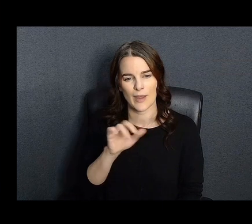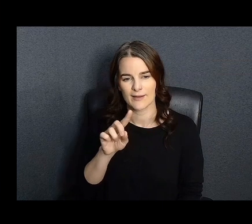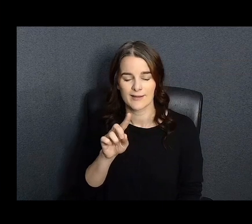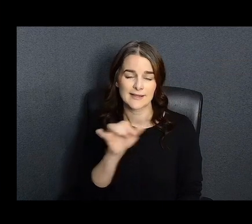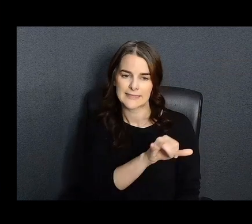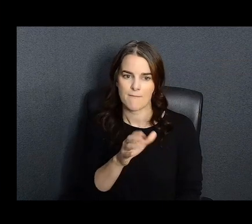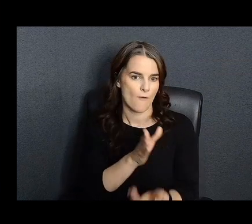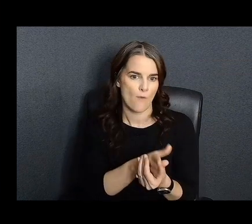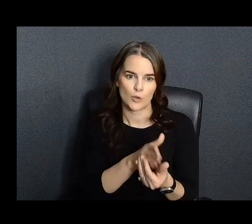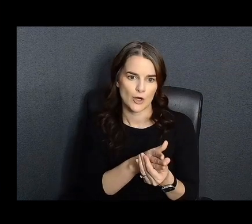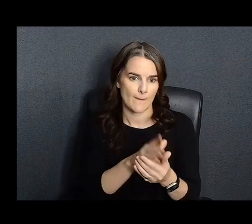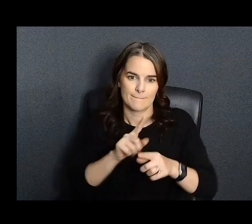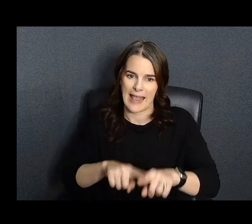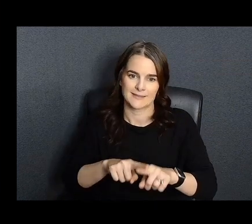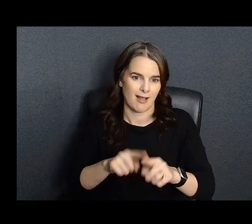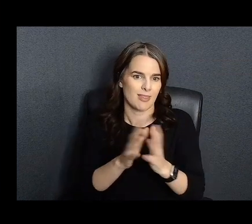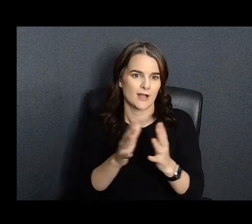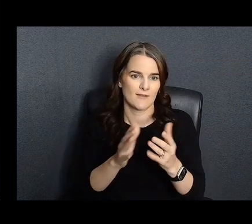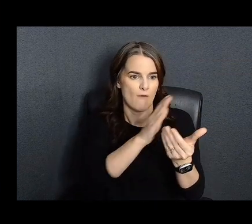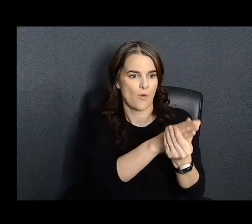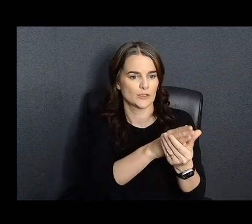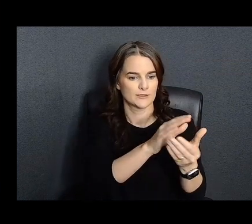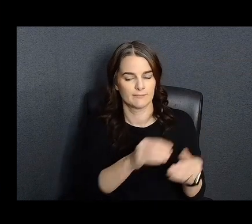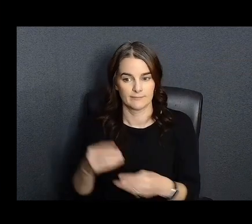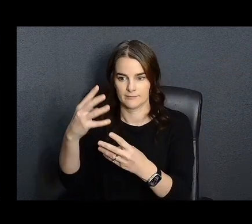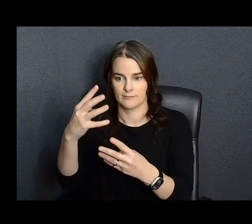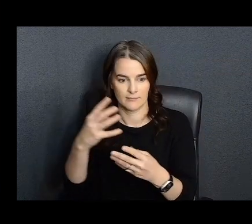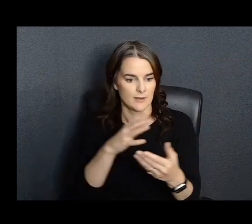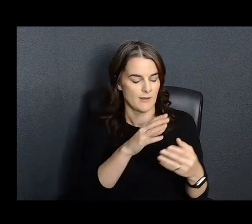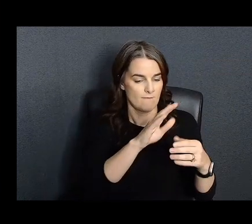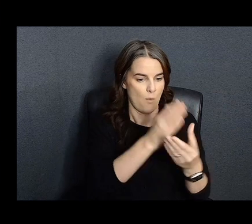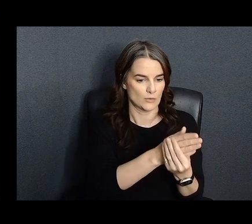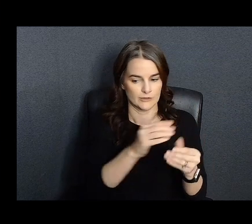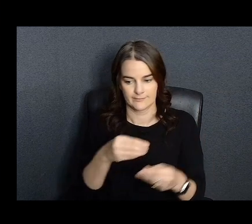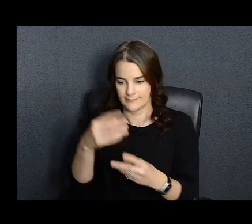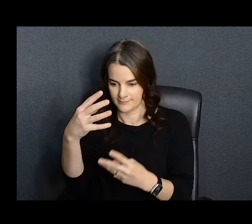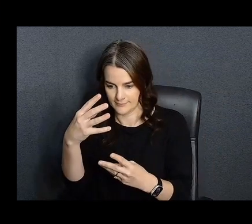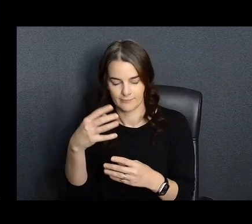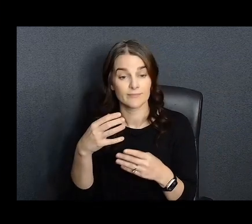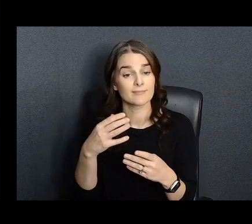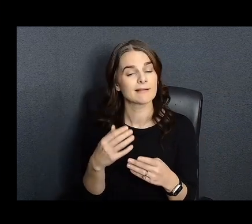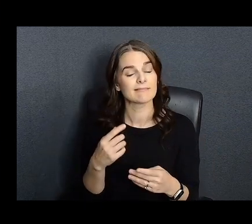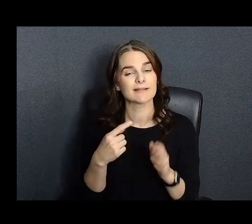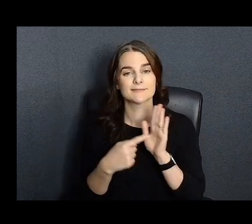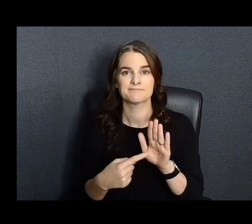a lot of folders. But let's say that I'm ready to add a word.